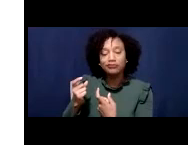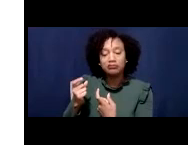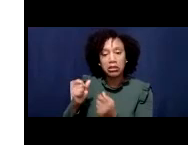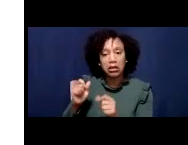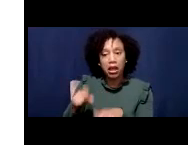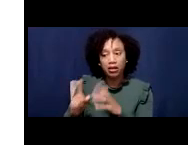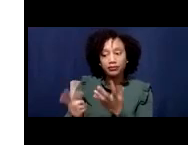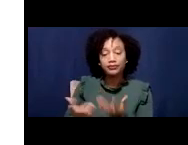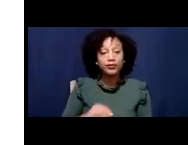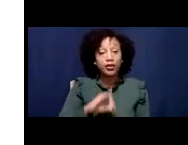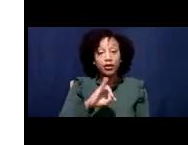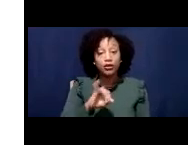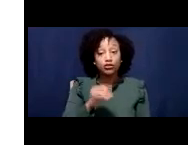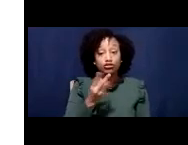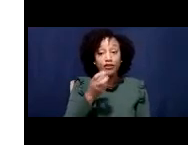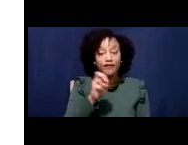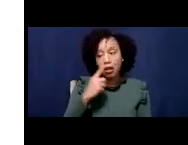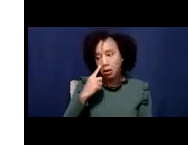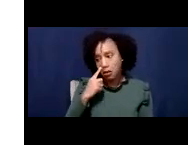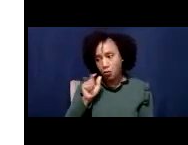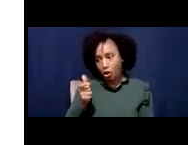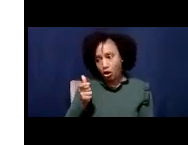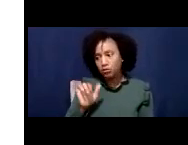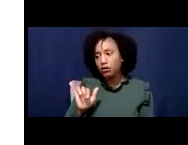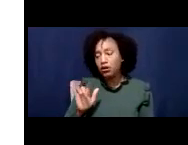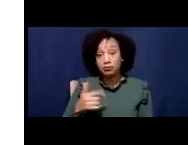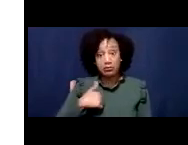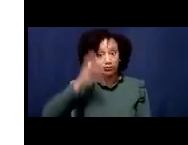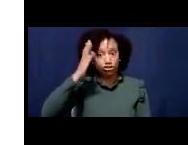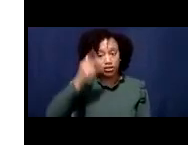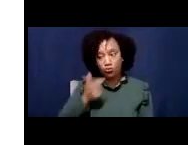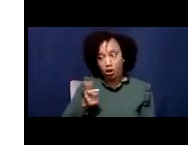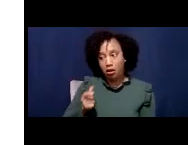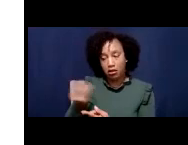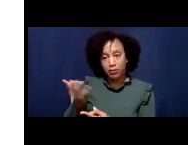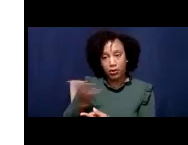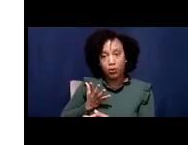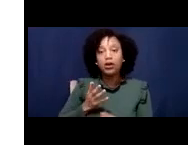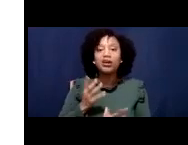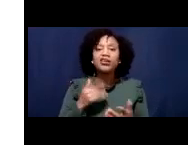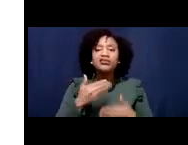Jovan will be keeping tabs on the chat as I present and we will be taking pauses throughout the presentation